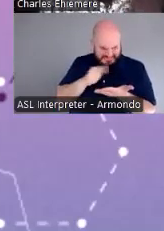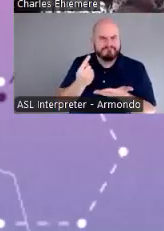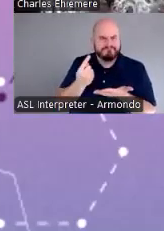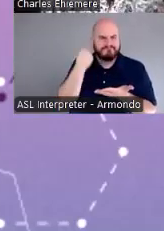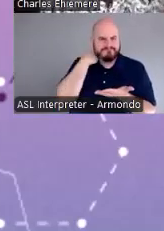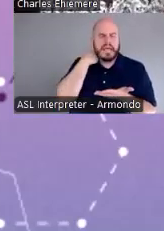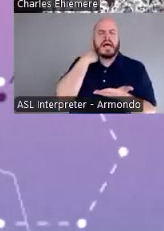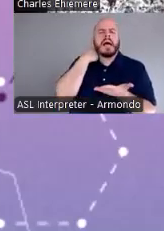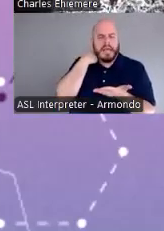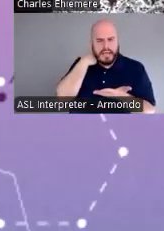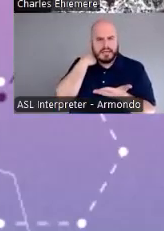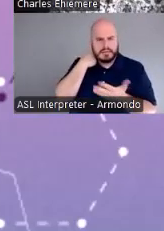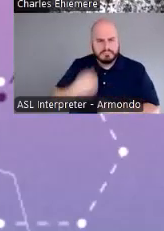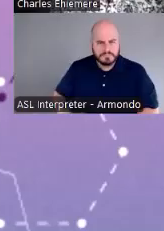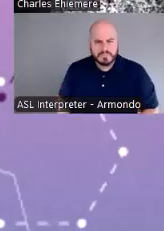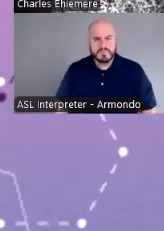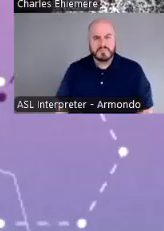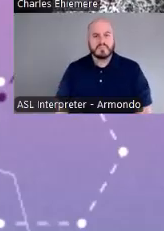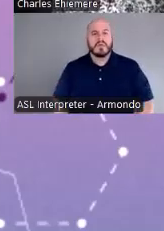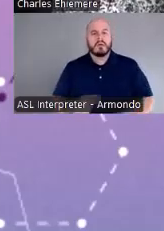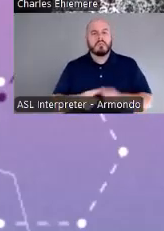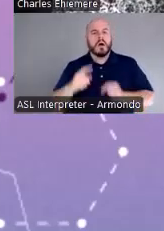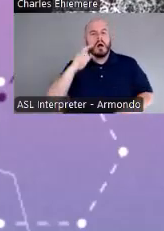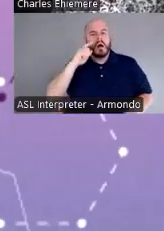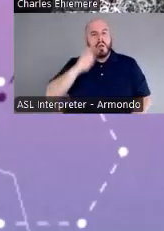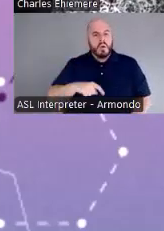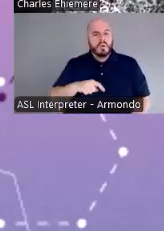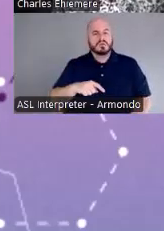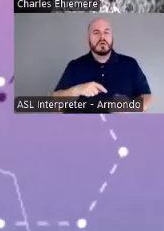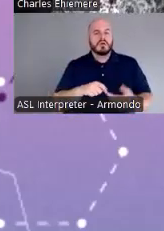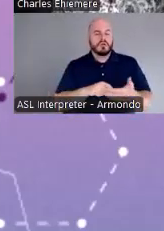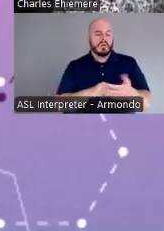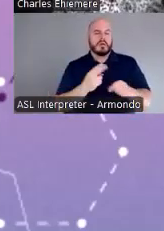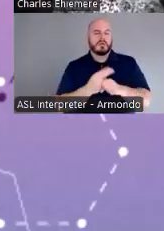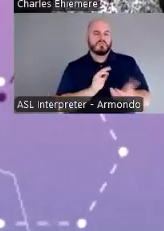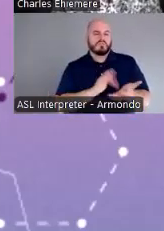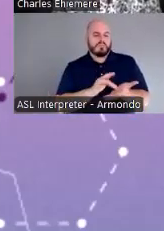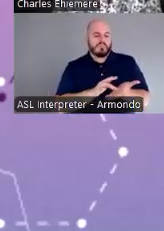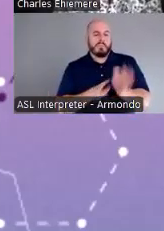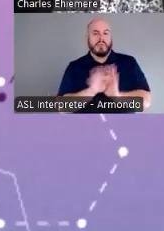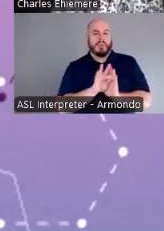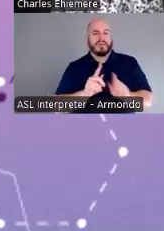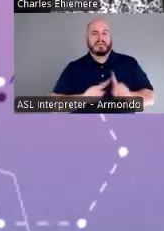be able to connect with that language, and it's easy for you to navigate.